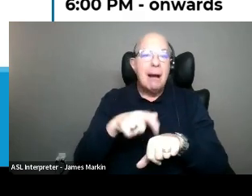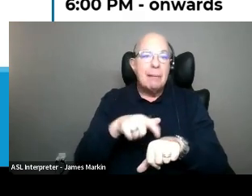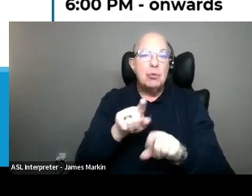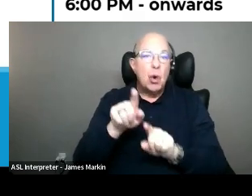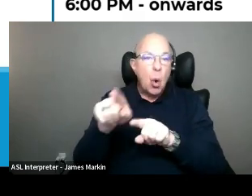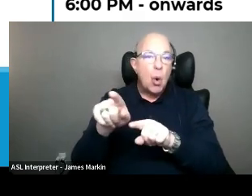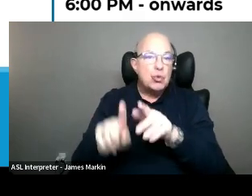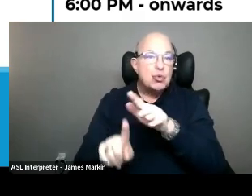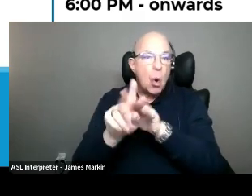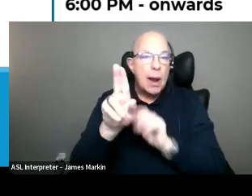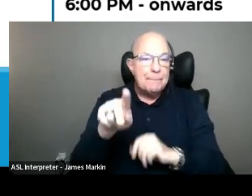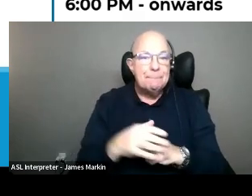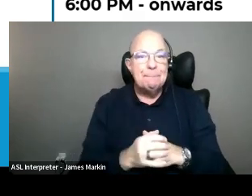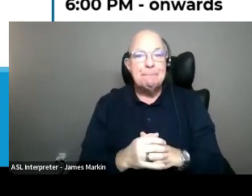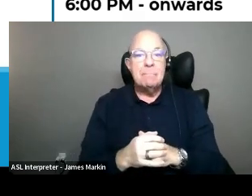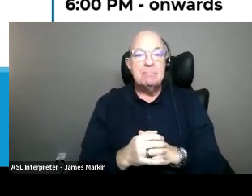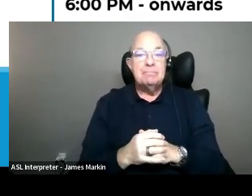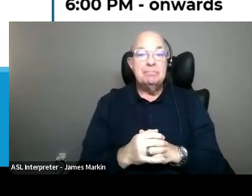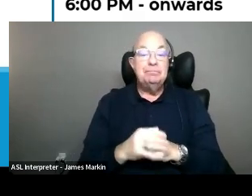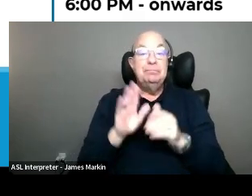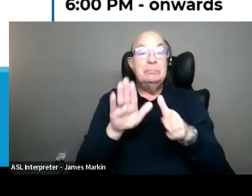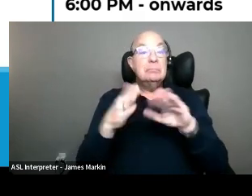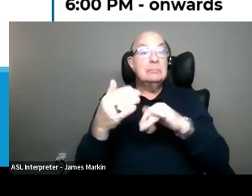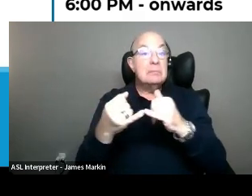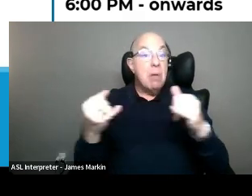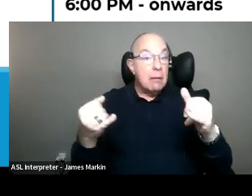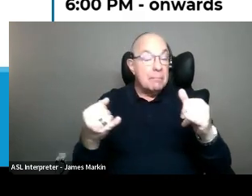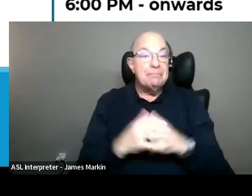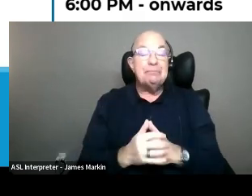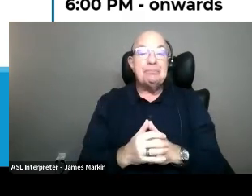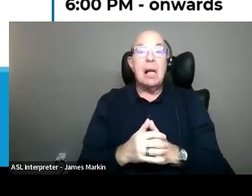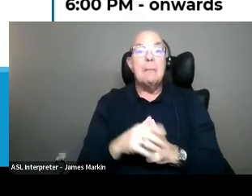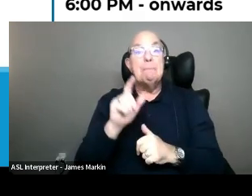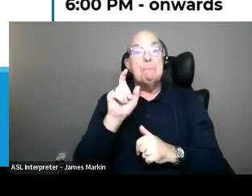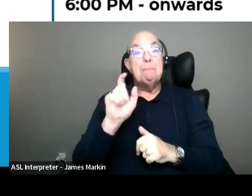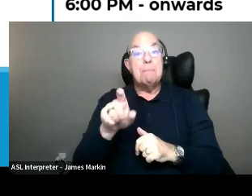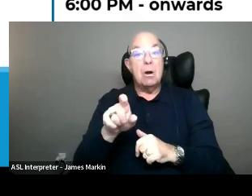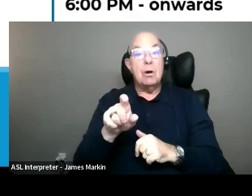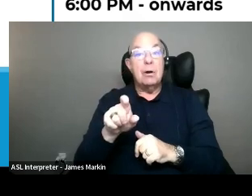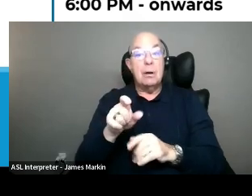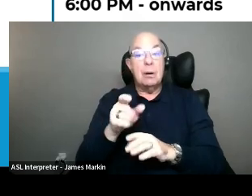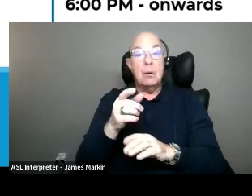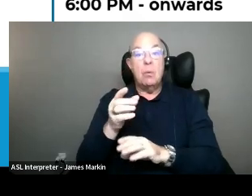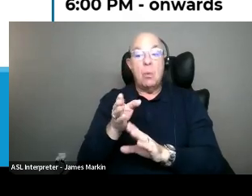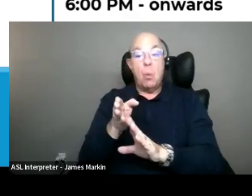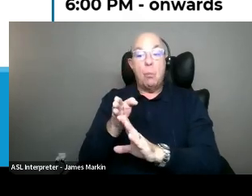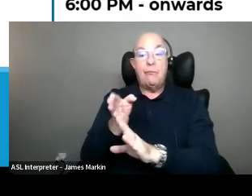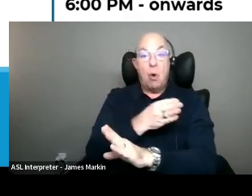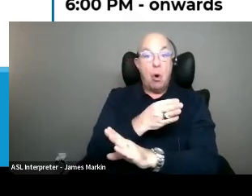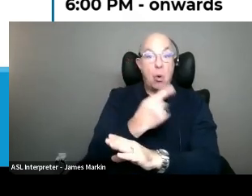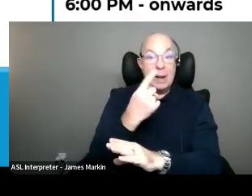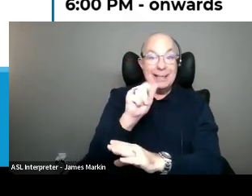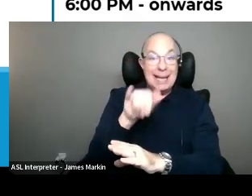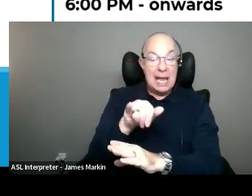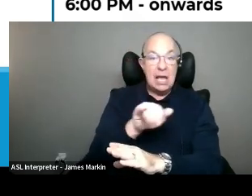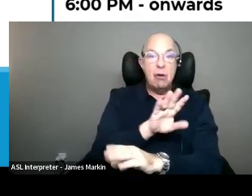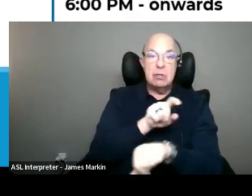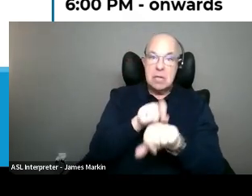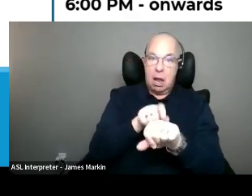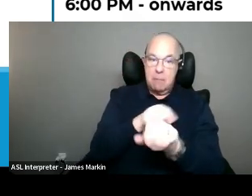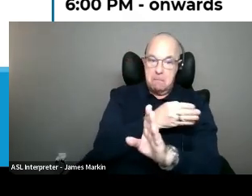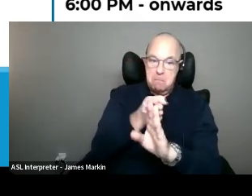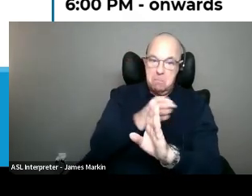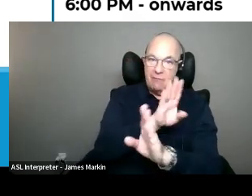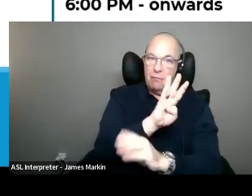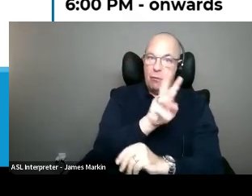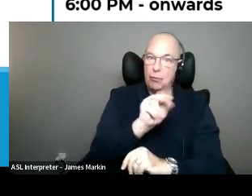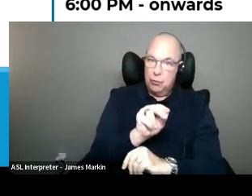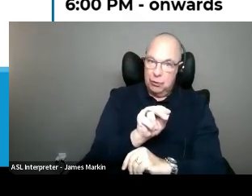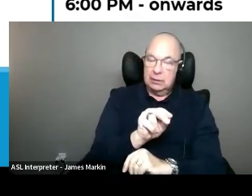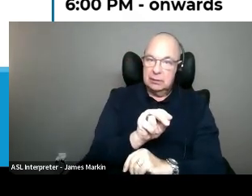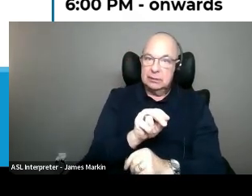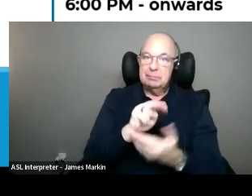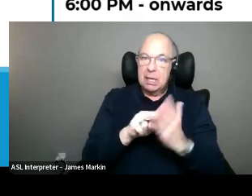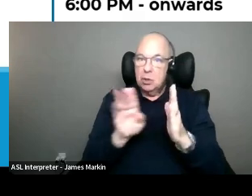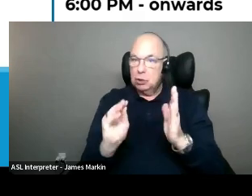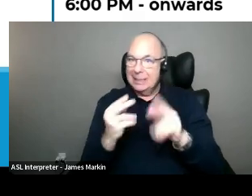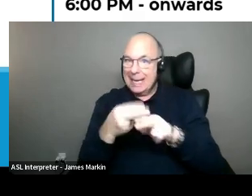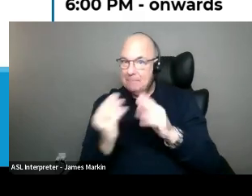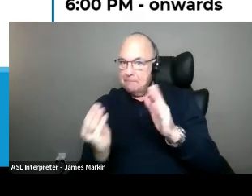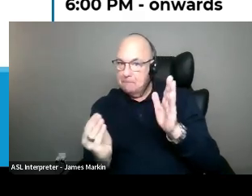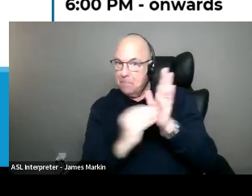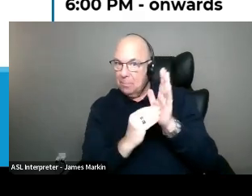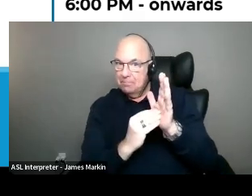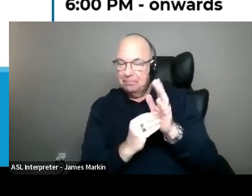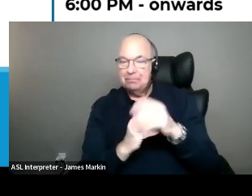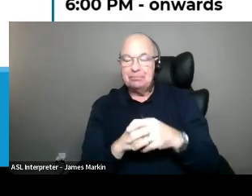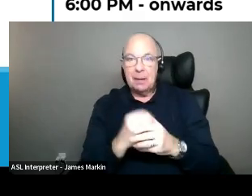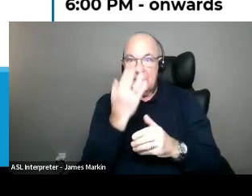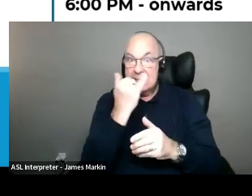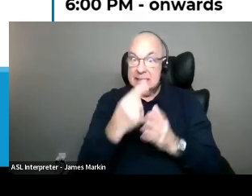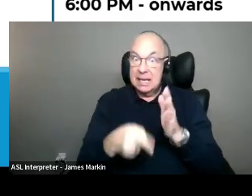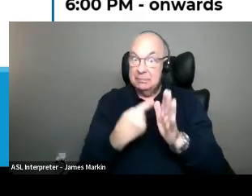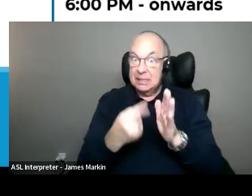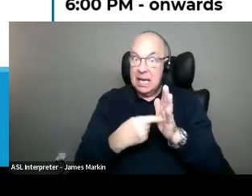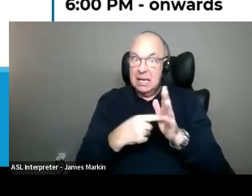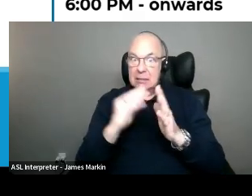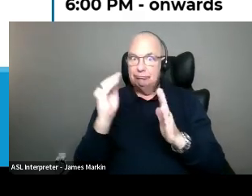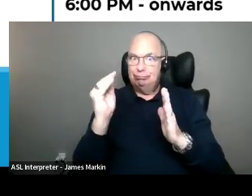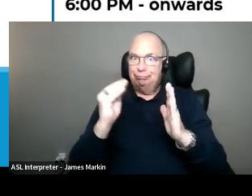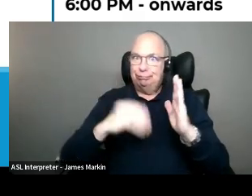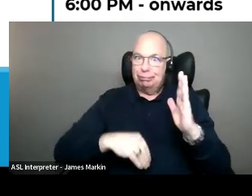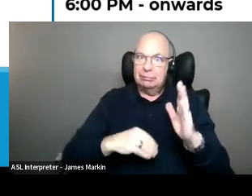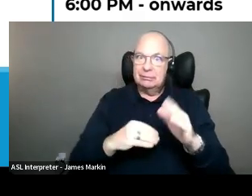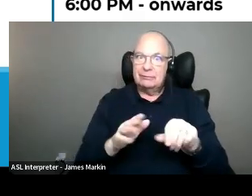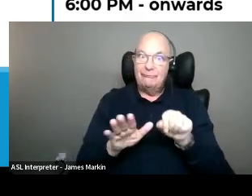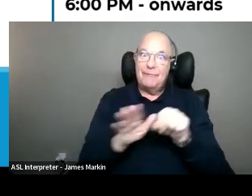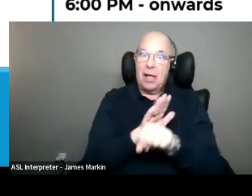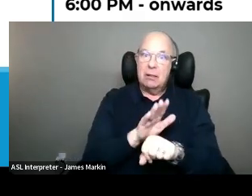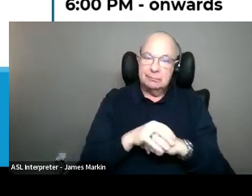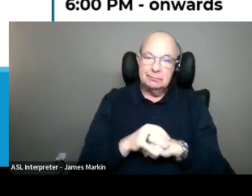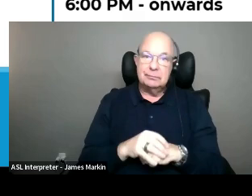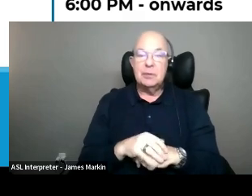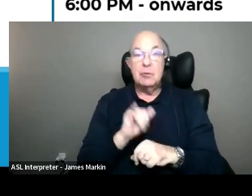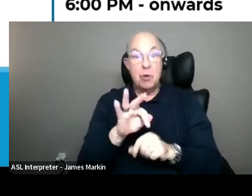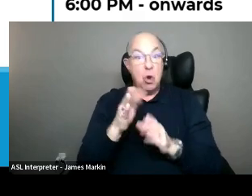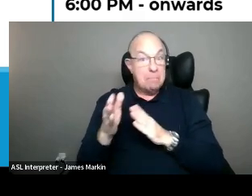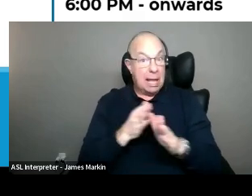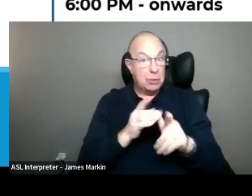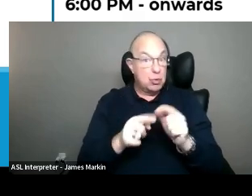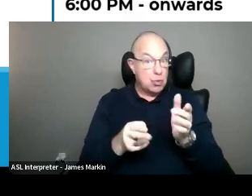Melissa Wong (she/her), SPT: The deadline to, register, they ask that you register by 4.30pm the day before the meeting, to make sure that you are on the list. Sometimes some of the spots fill up fast, so we do encourage you, if you do plan to register, do so soon.